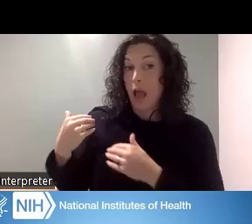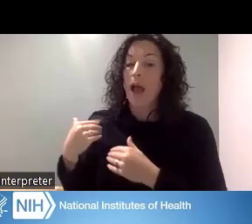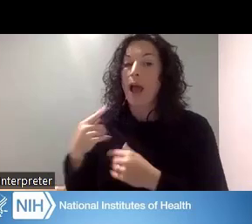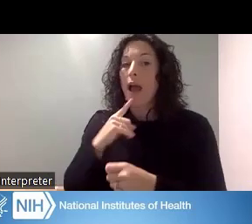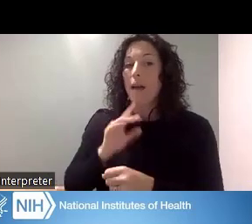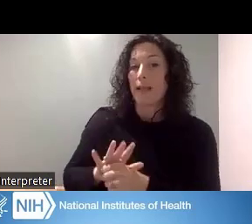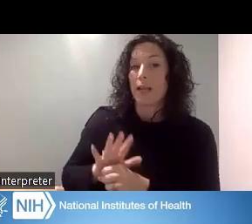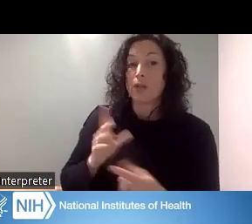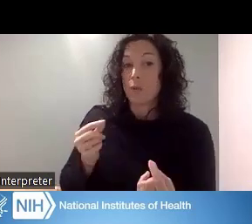would be funds